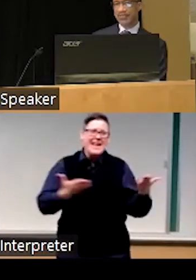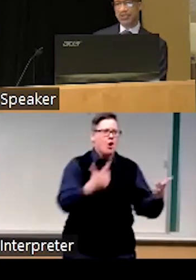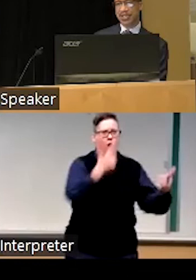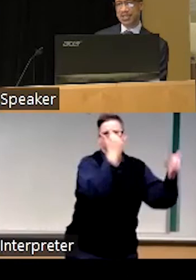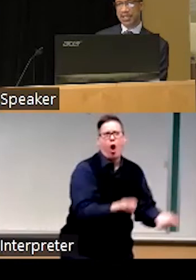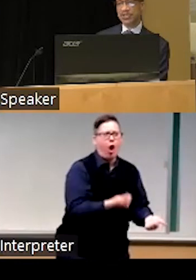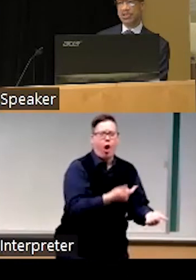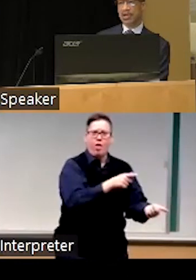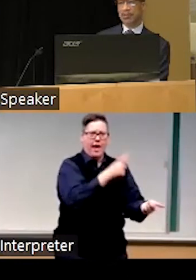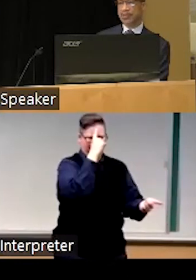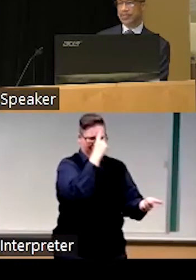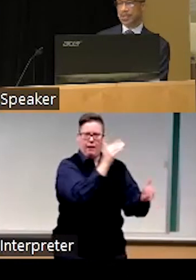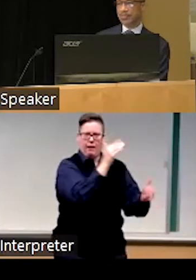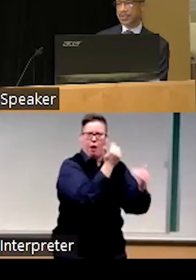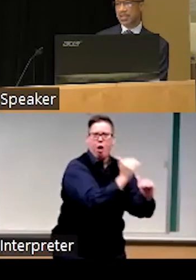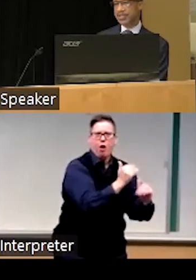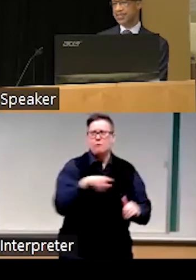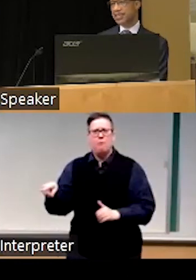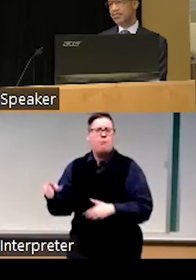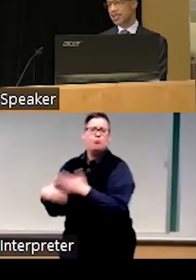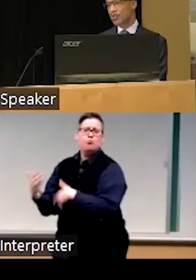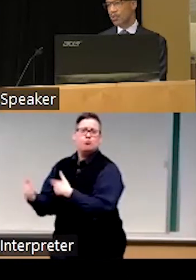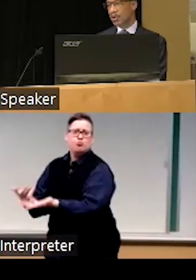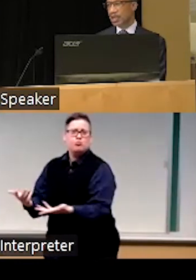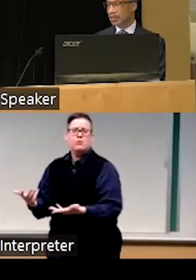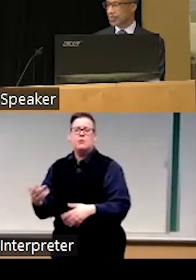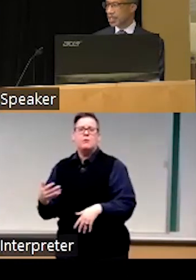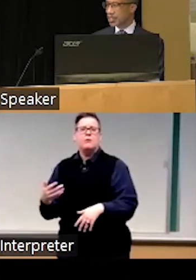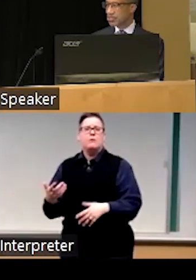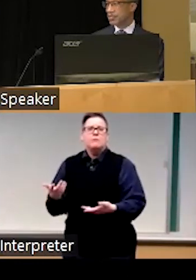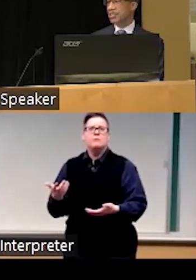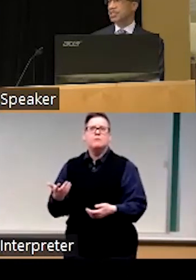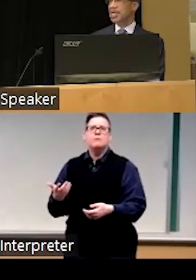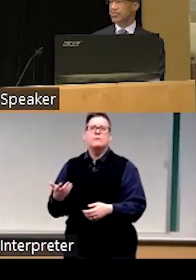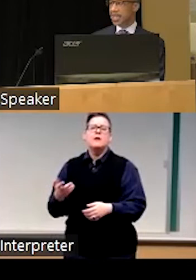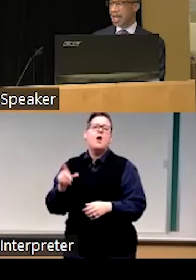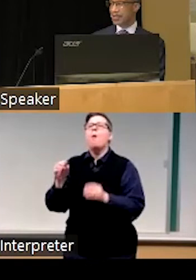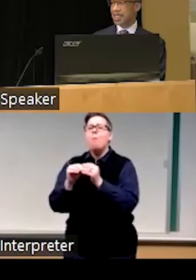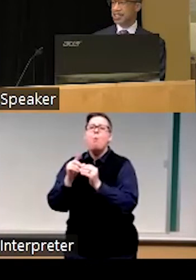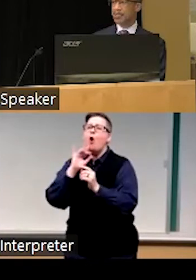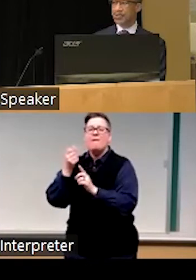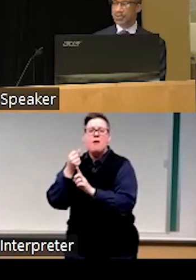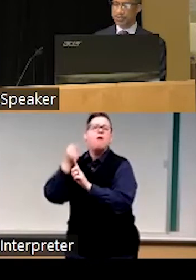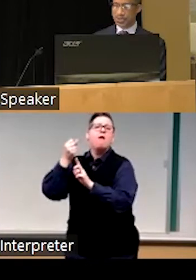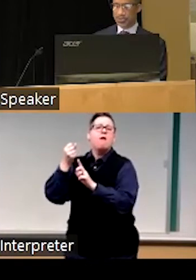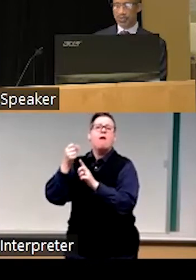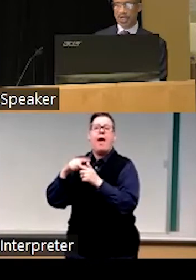if there is such the the illnesses tend to be more acute and relapsing as opposed to just sort